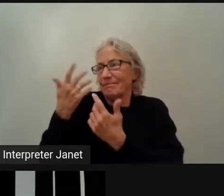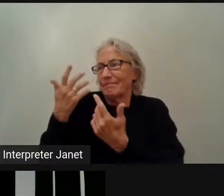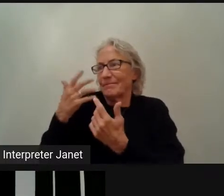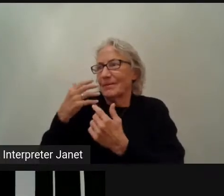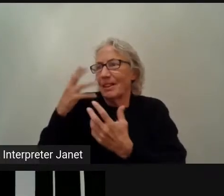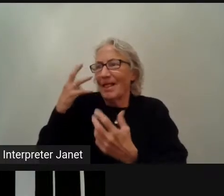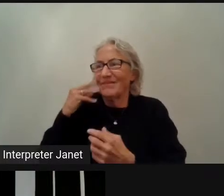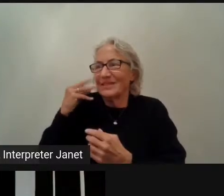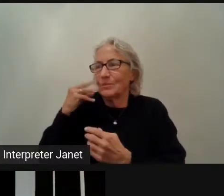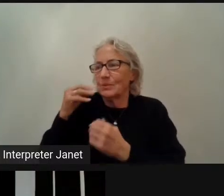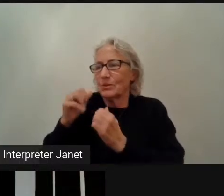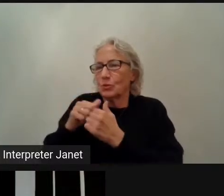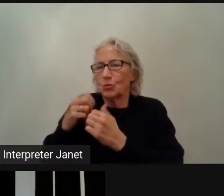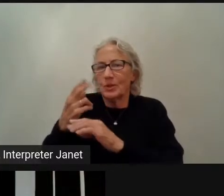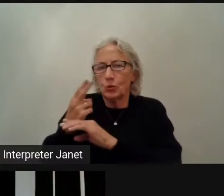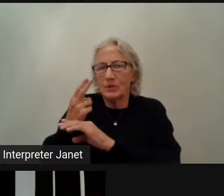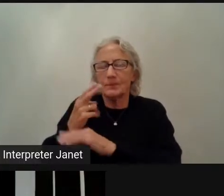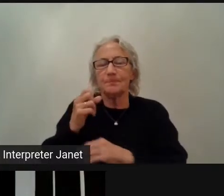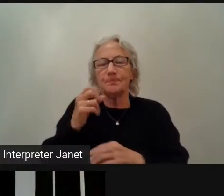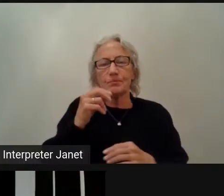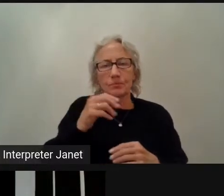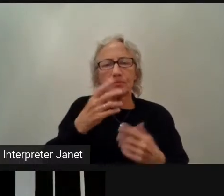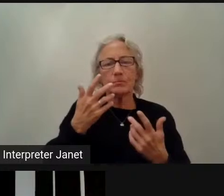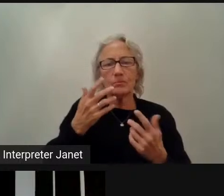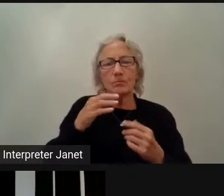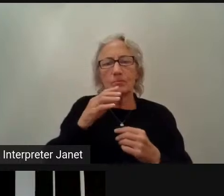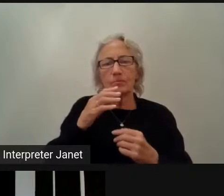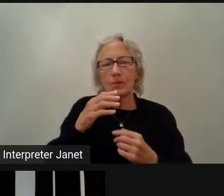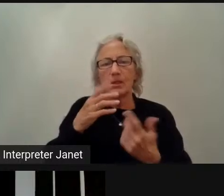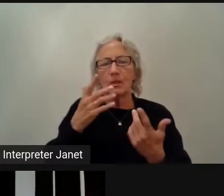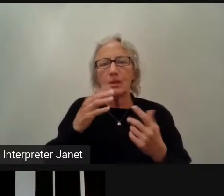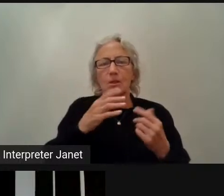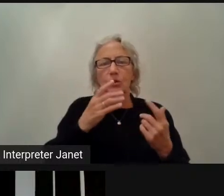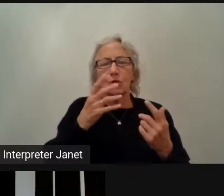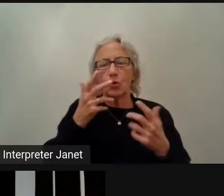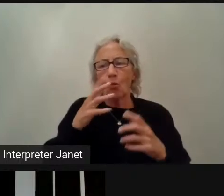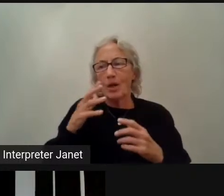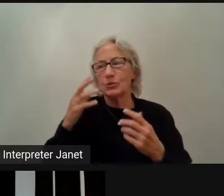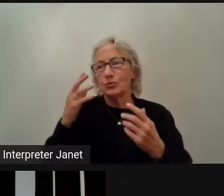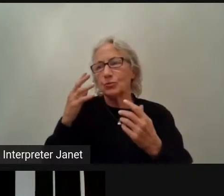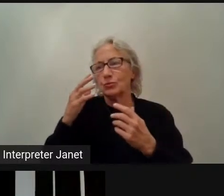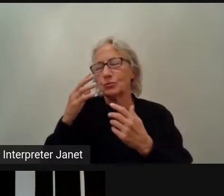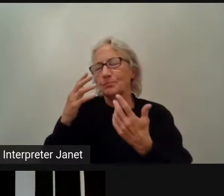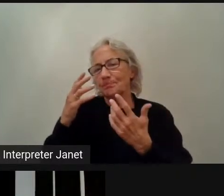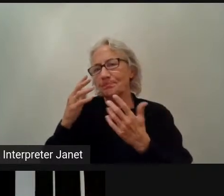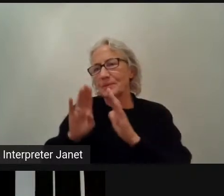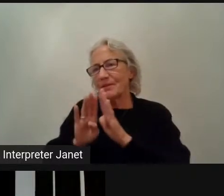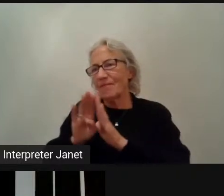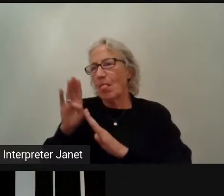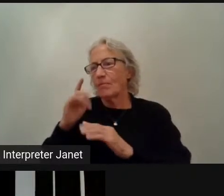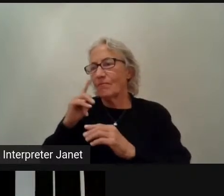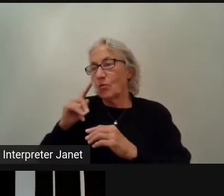middleground and some issues might be hard for the users who have less experience but then with the guide with screen readers will help to lift them